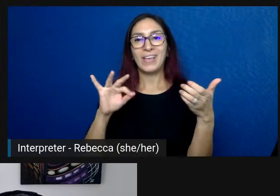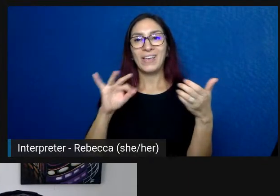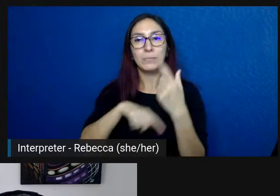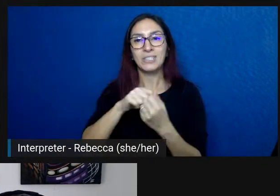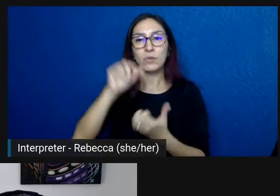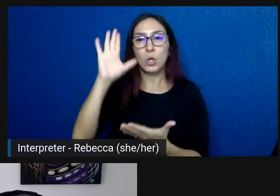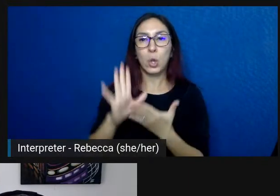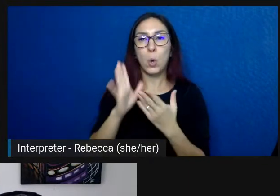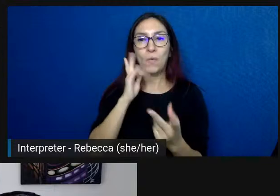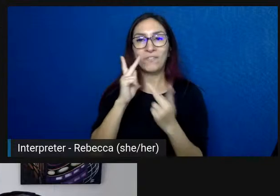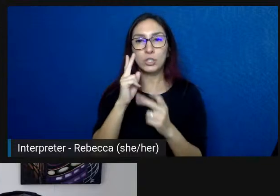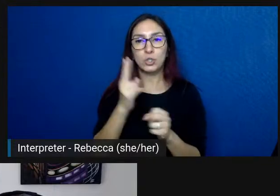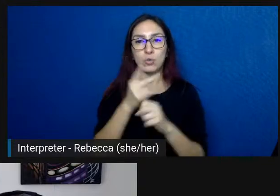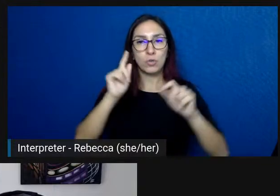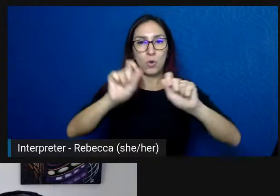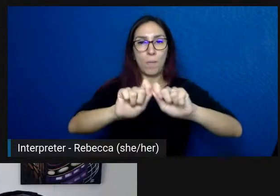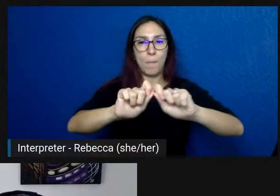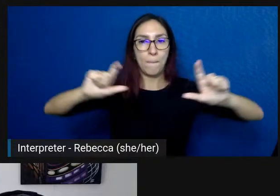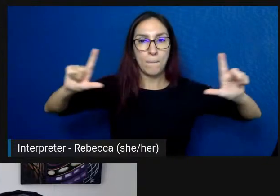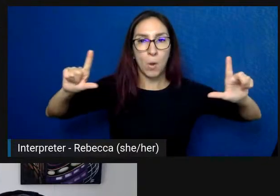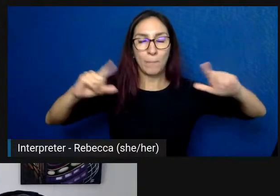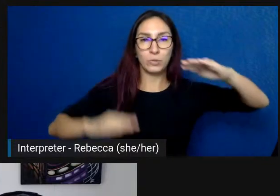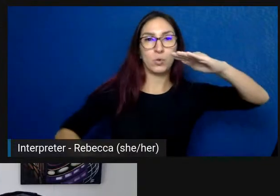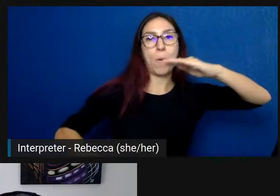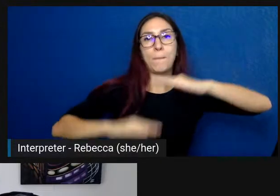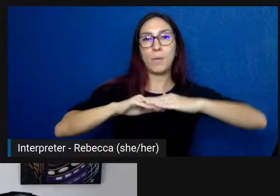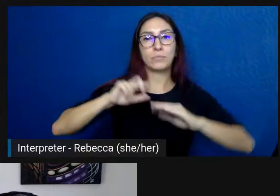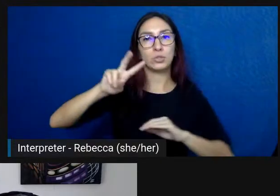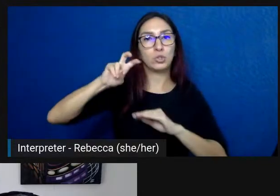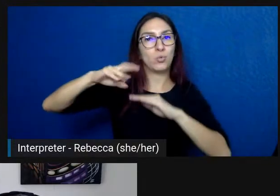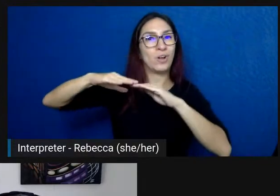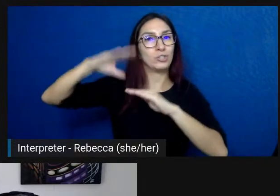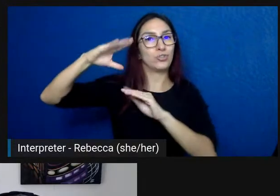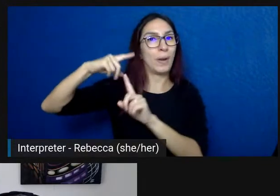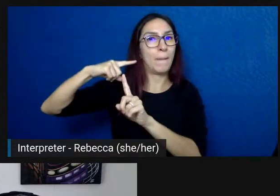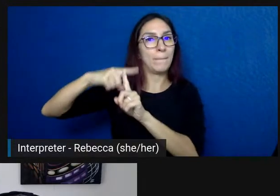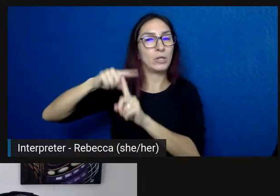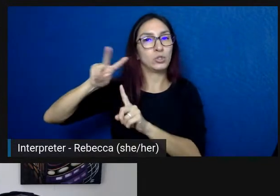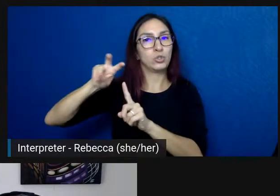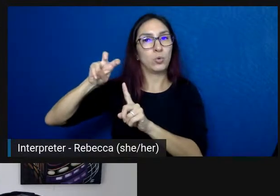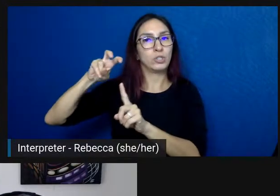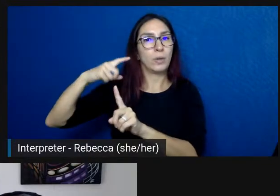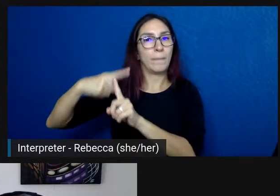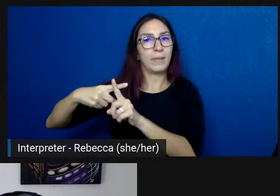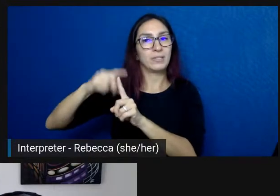are there in a special considerations for Modals or Popups on mobile or if a low vision user is zoomed